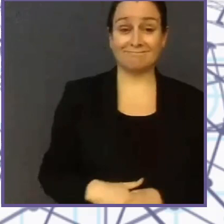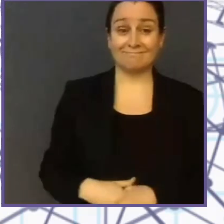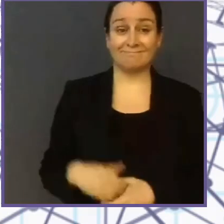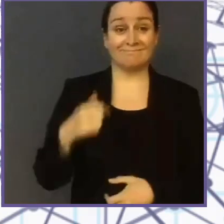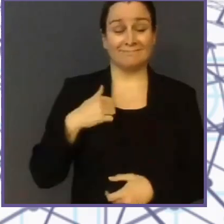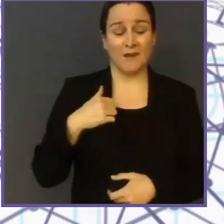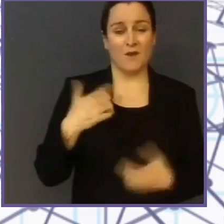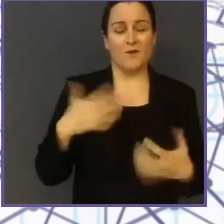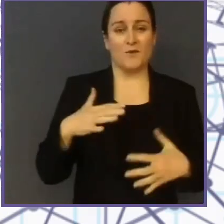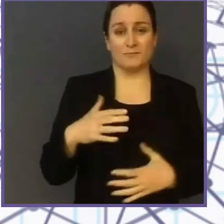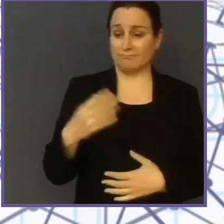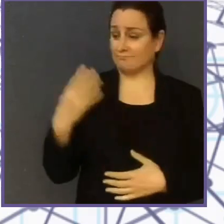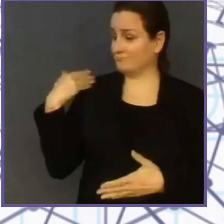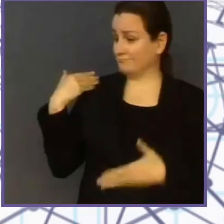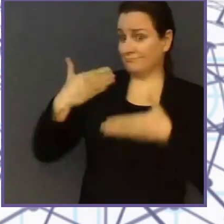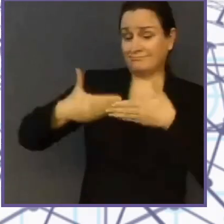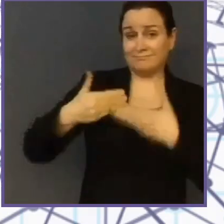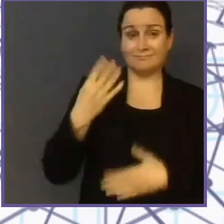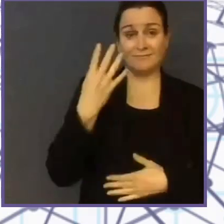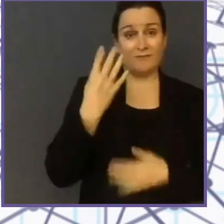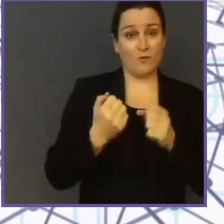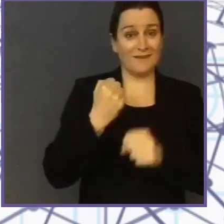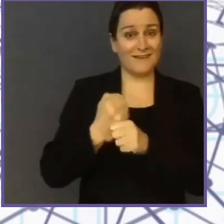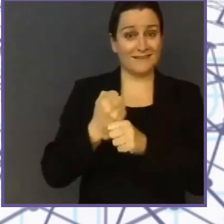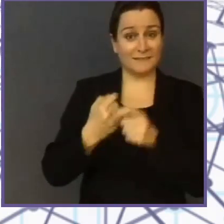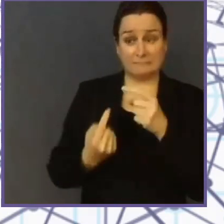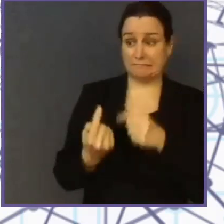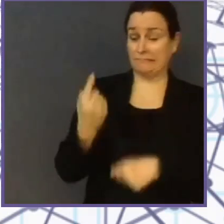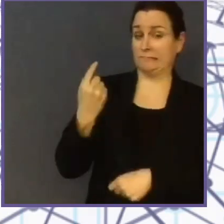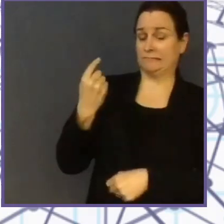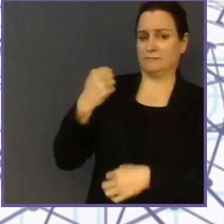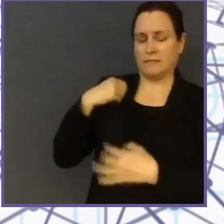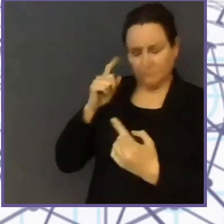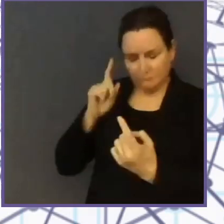I remember the first day that I met him and he was running at small accelerator,